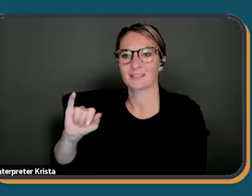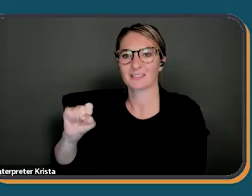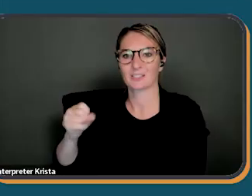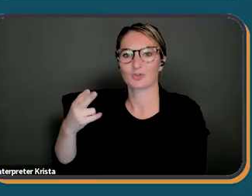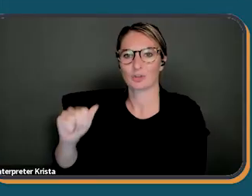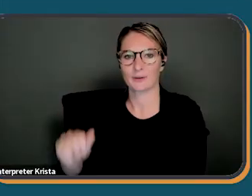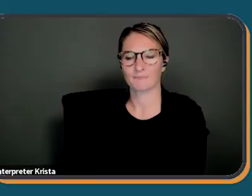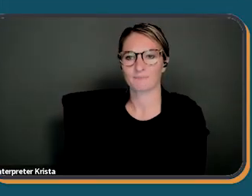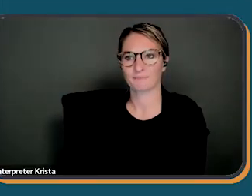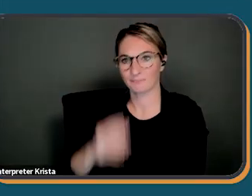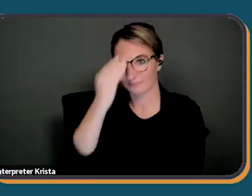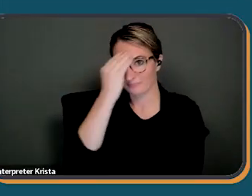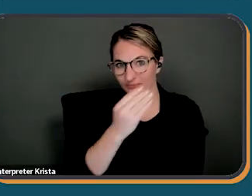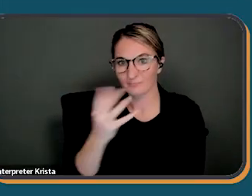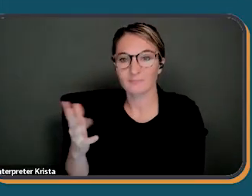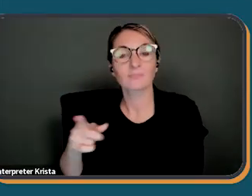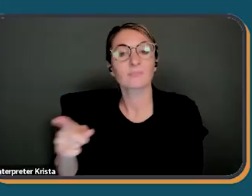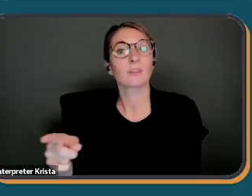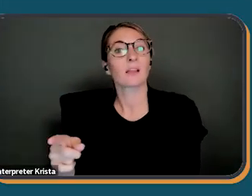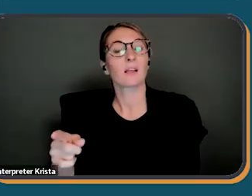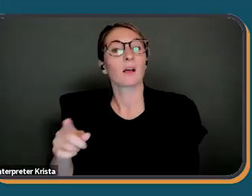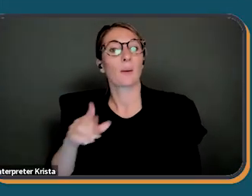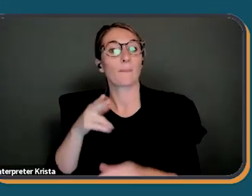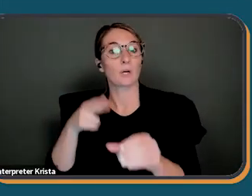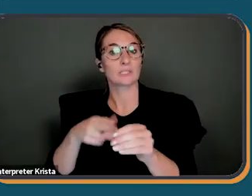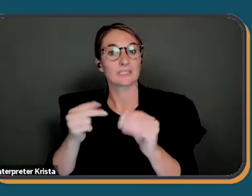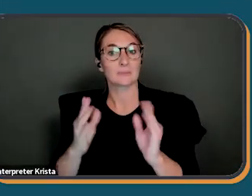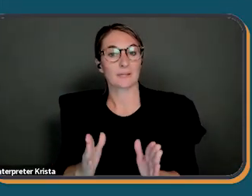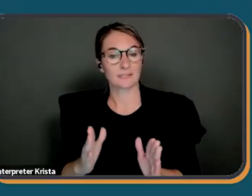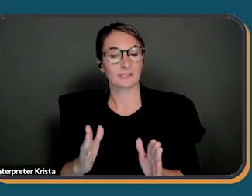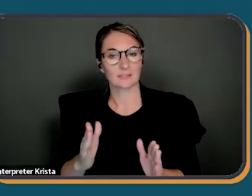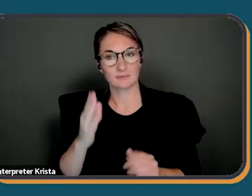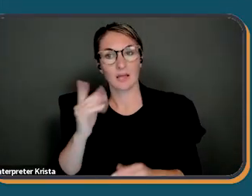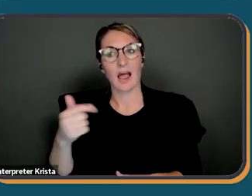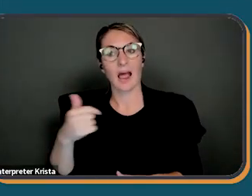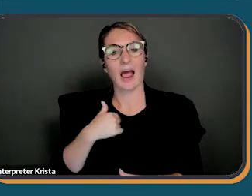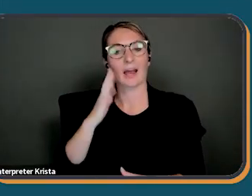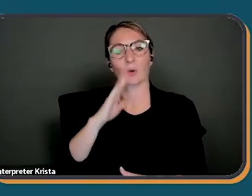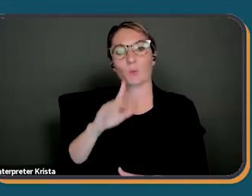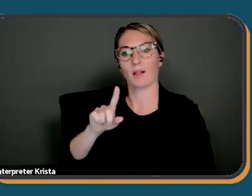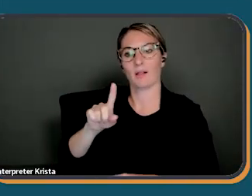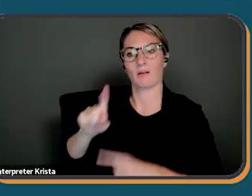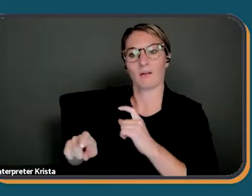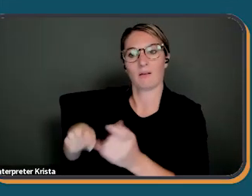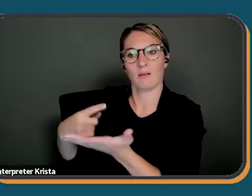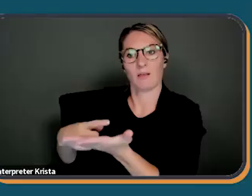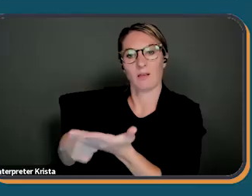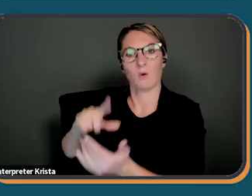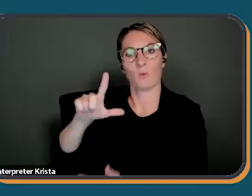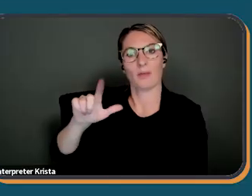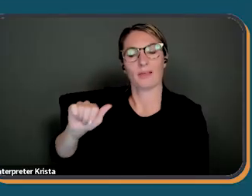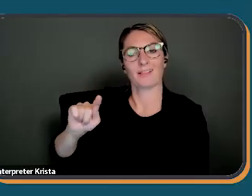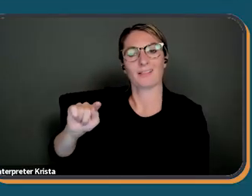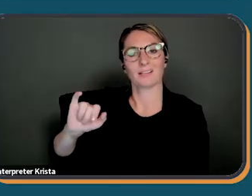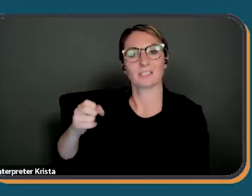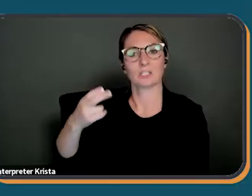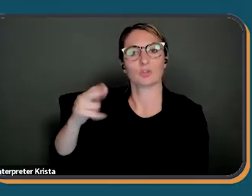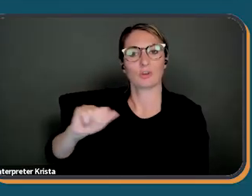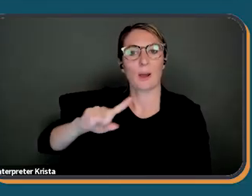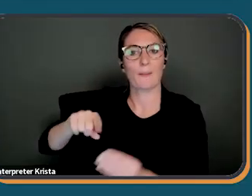I will be having a conversation with Ms. Latisha about her experiences with four different preventive screenings.